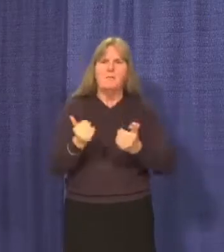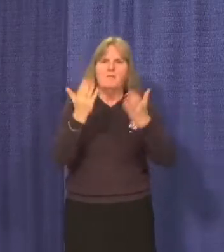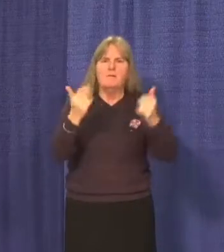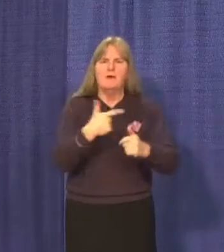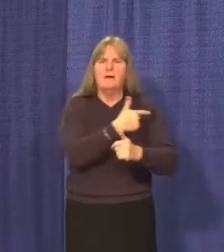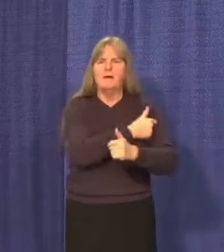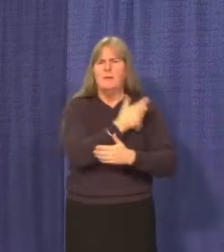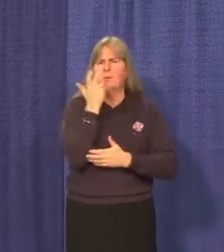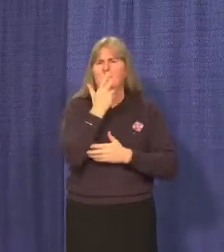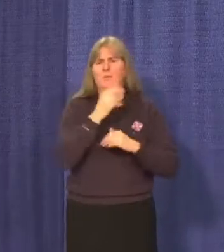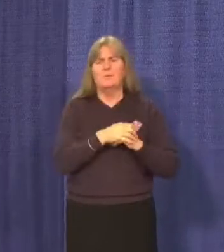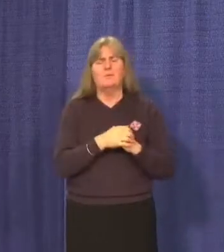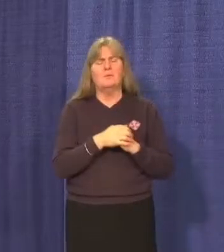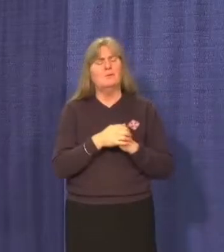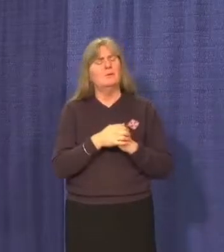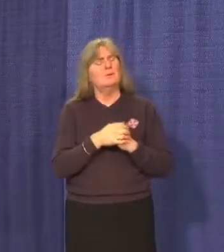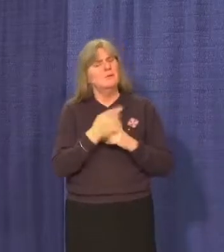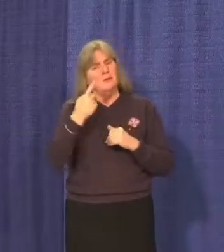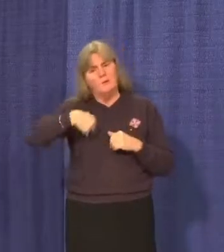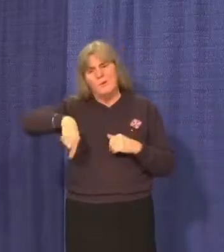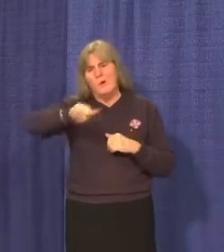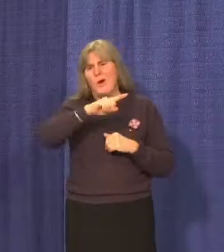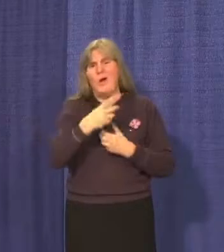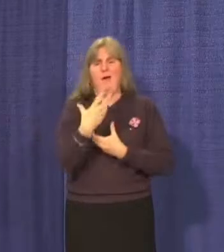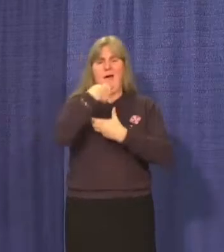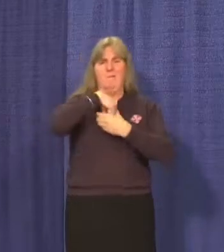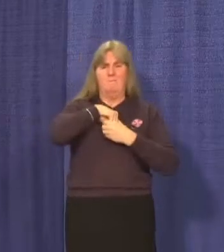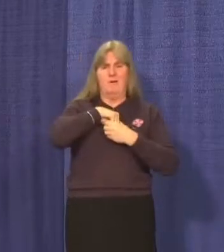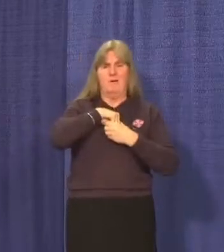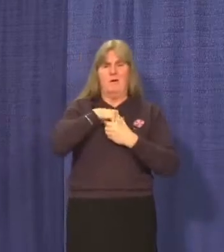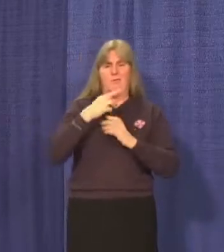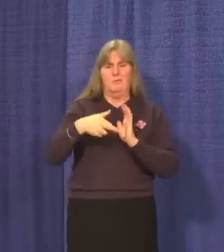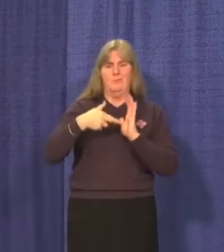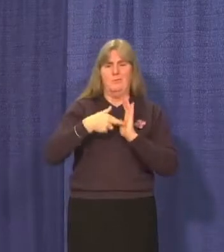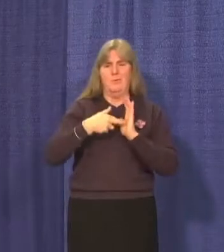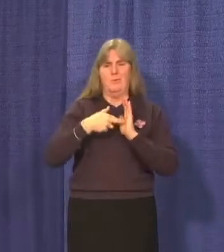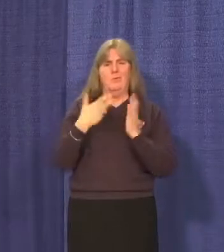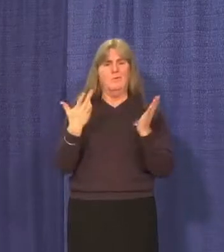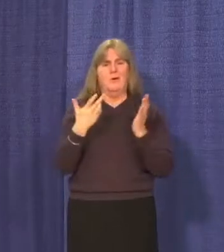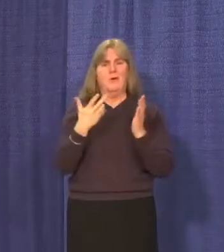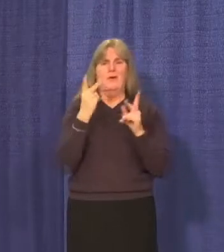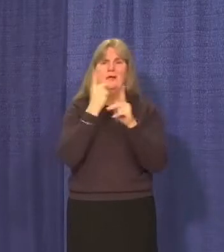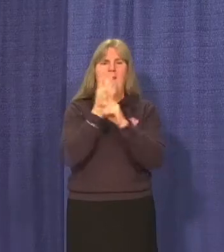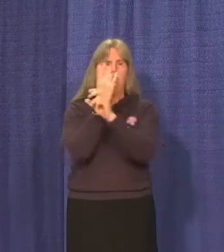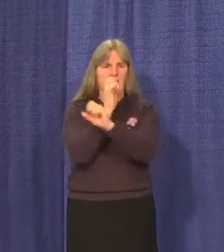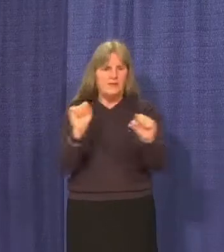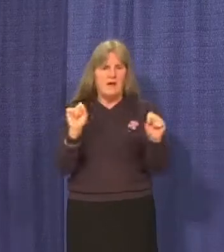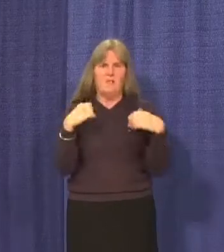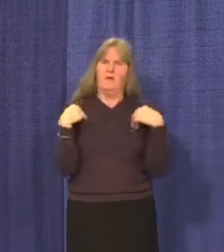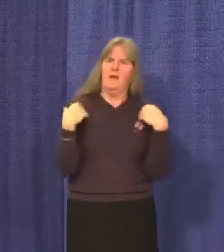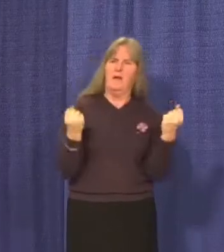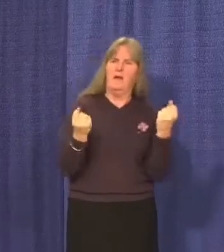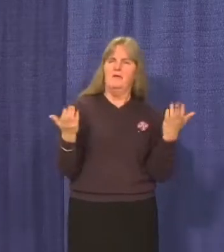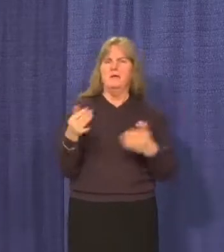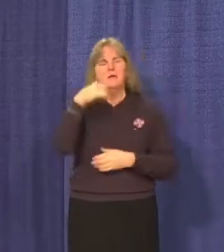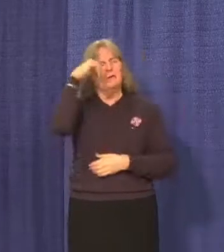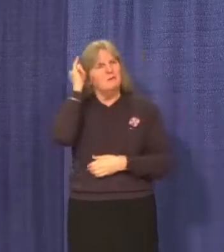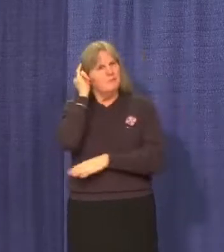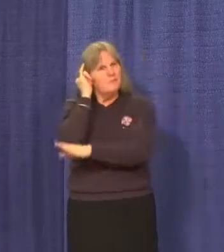rolling out. As we continue this effort, remember. We all have their roles to play in keeping the territory safe and healthy.